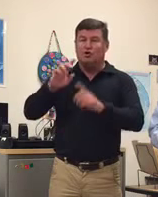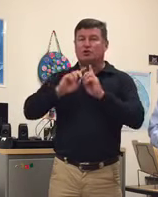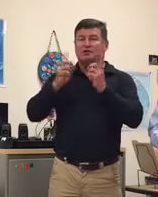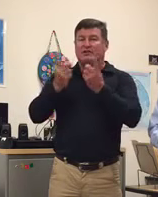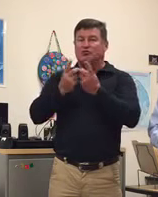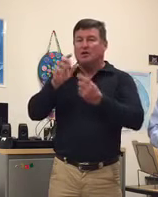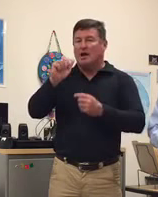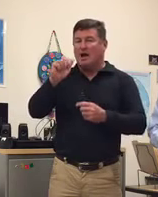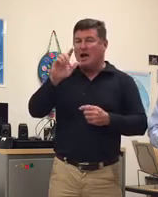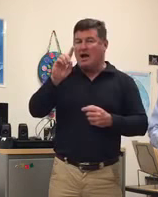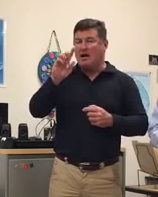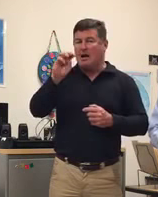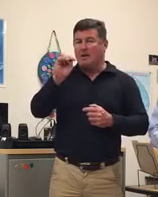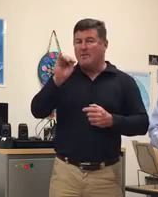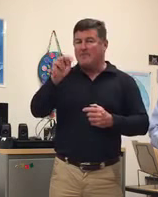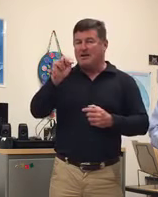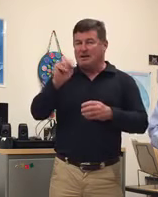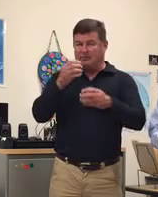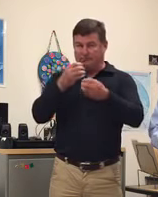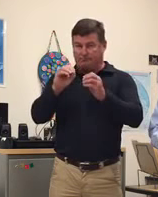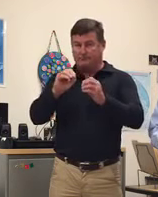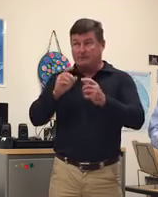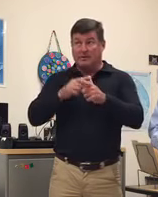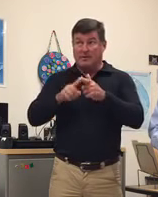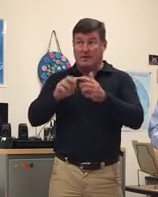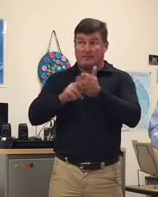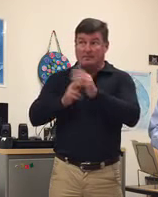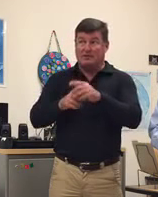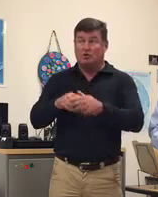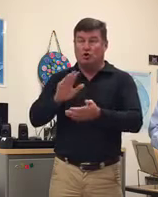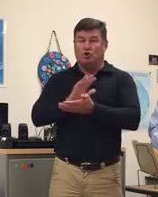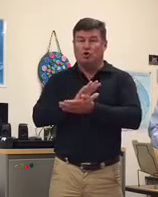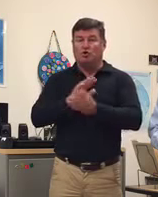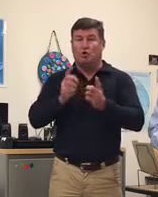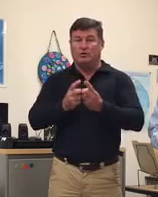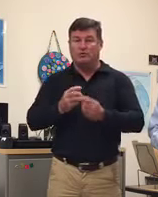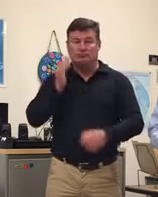and to the central administrative office. That way the school district is immediately